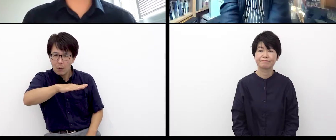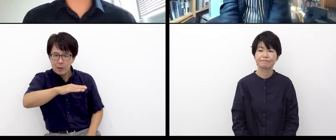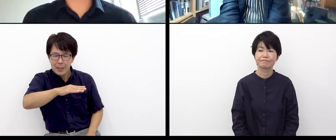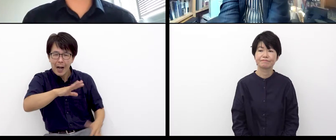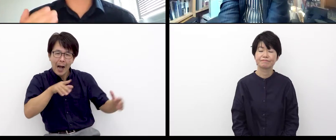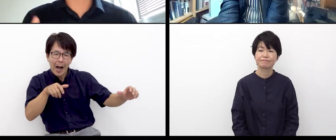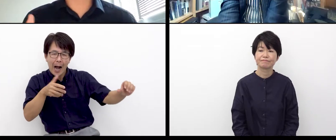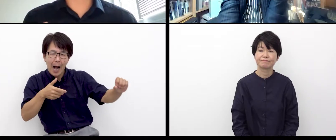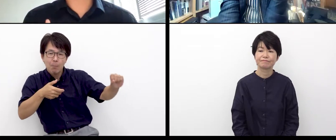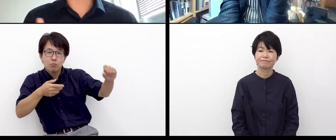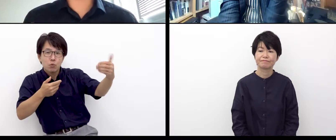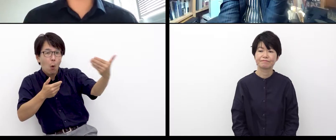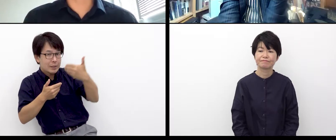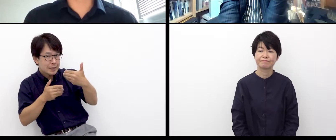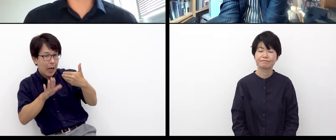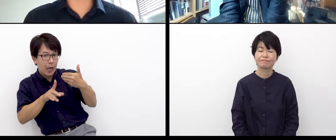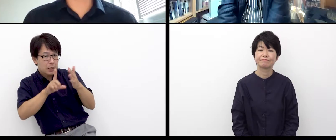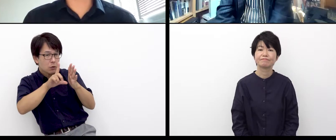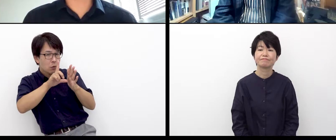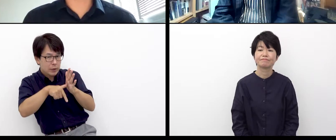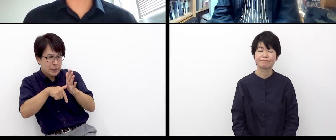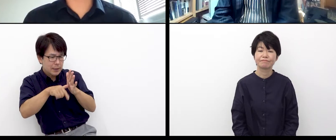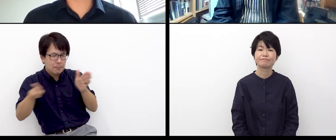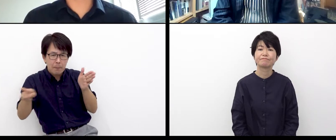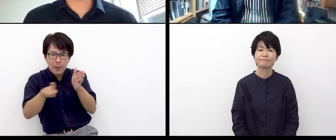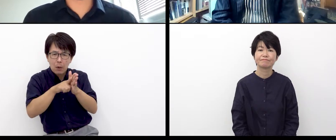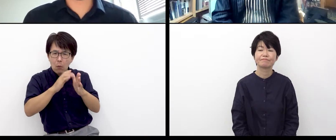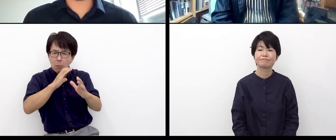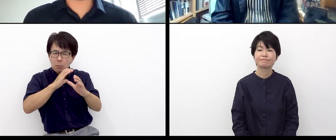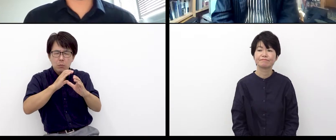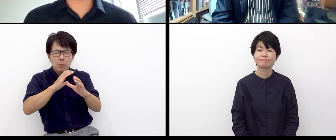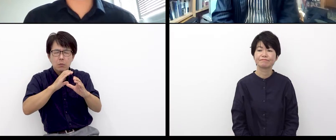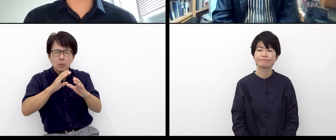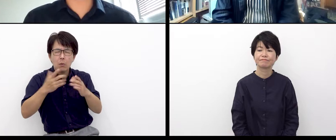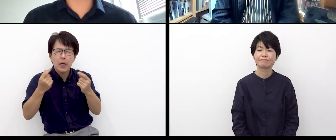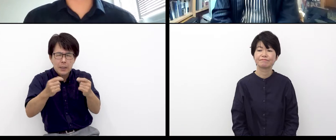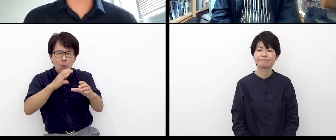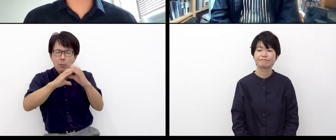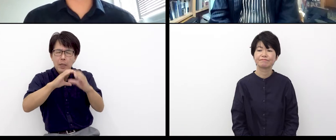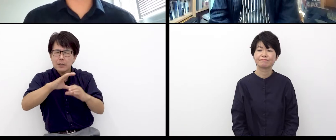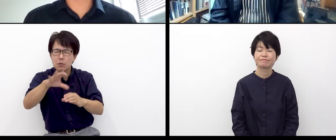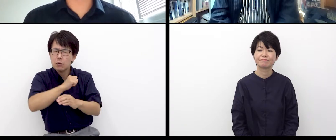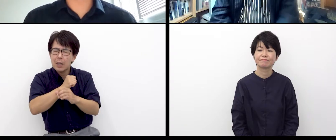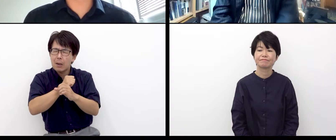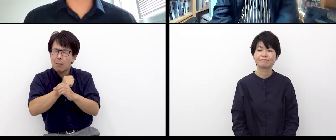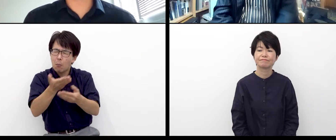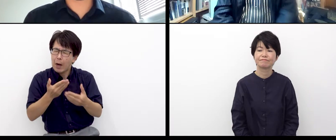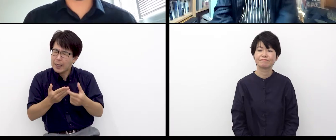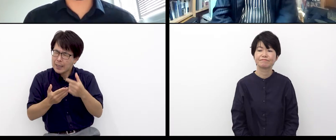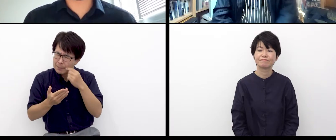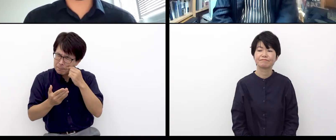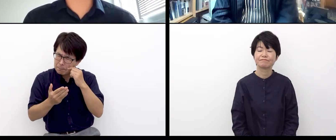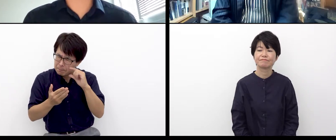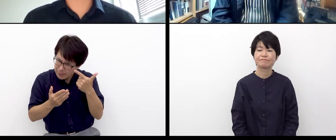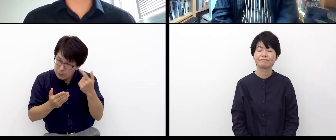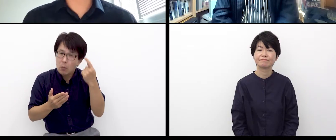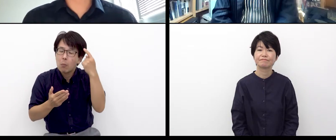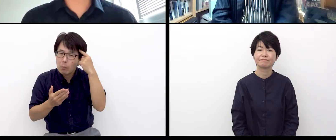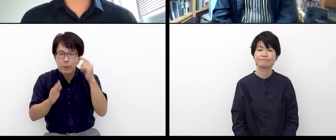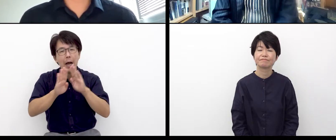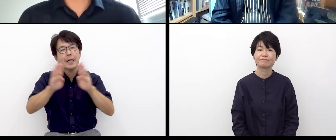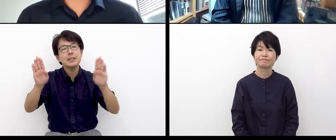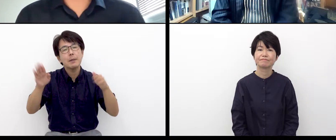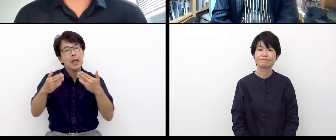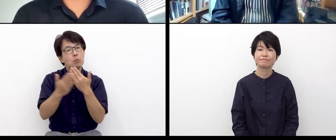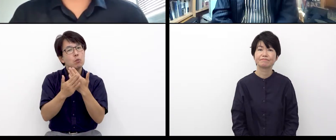if someone encourages them to communicate.